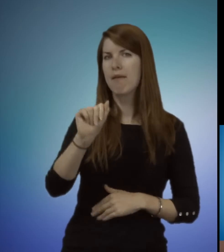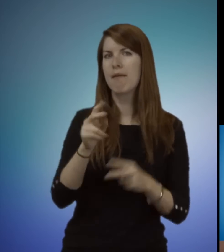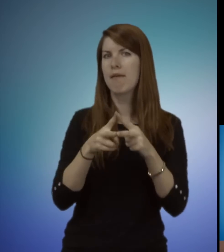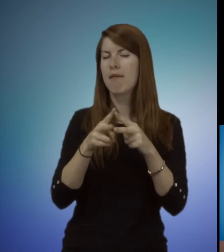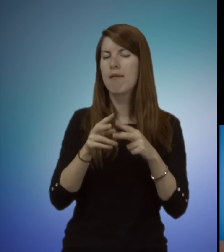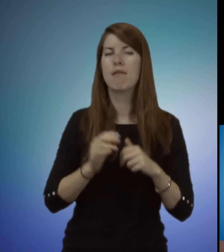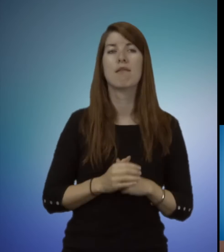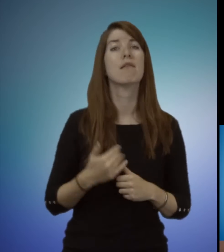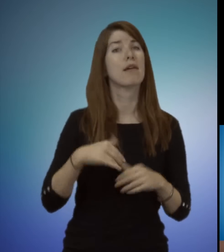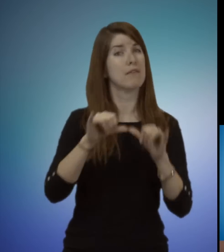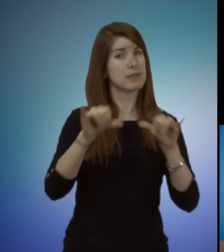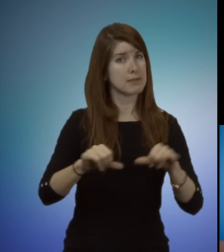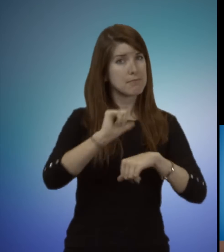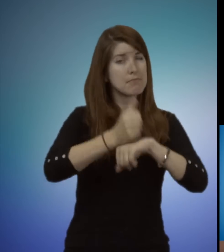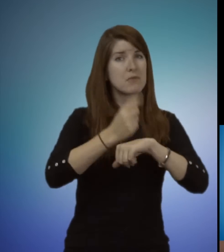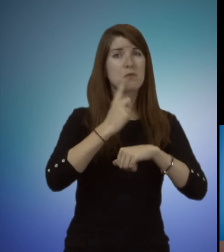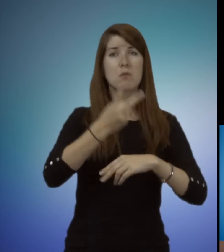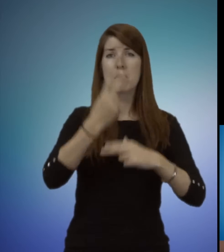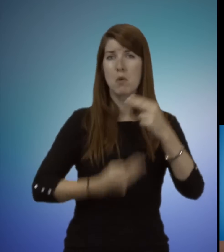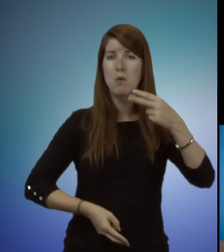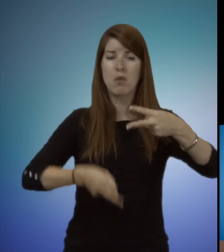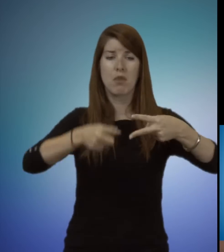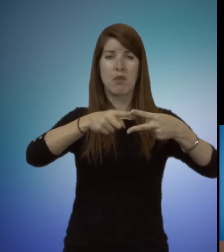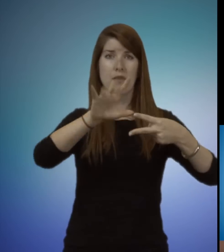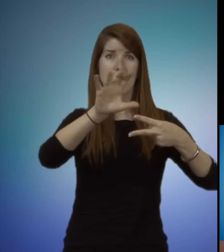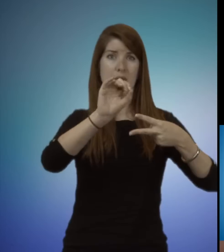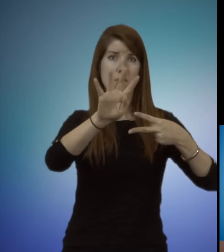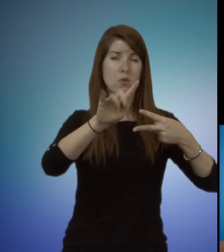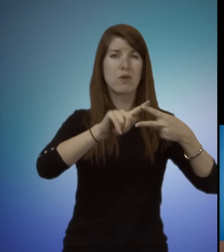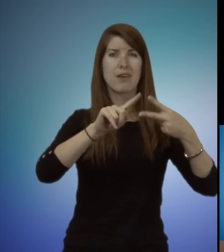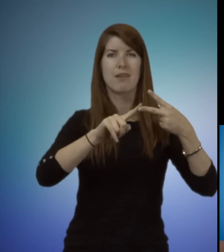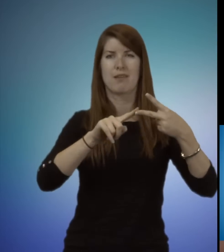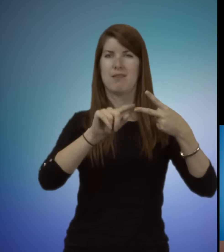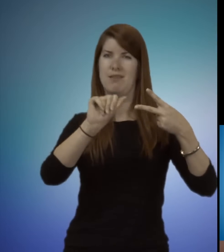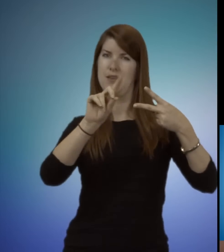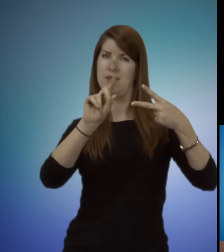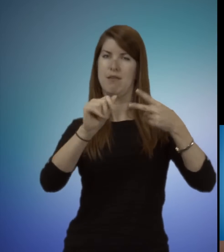There's a system in place for both 504 and the Americans with Disabilities Act